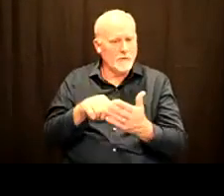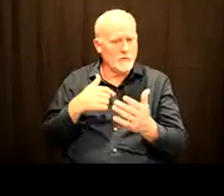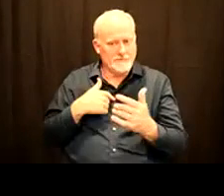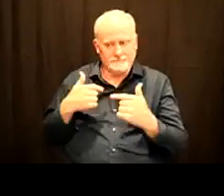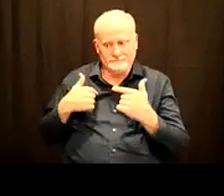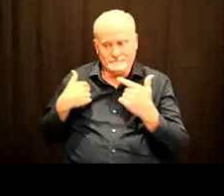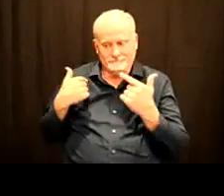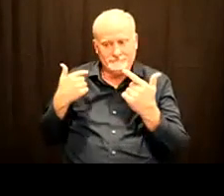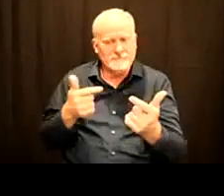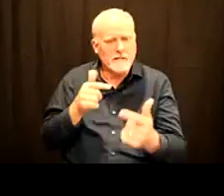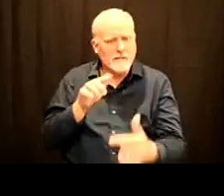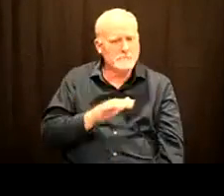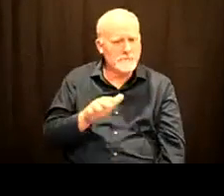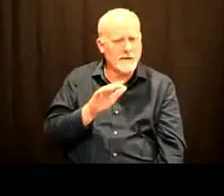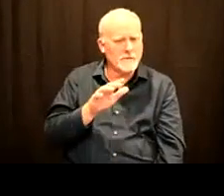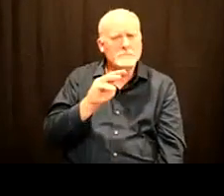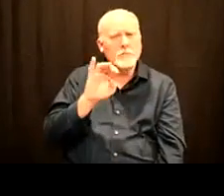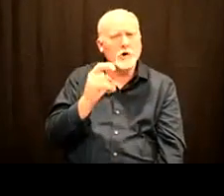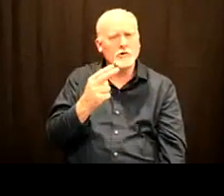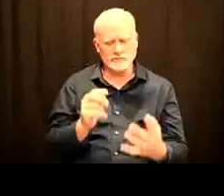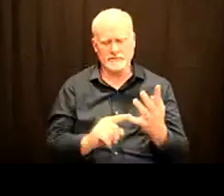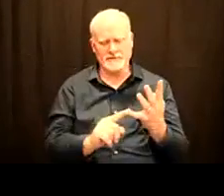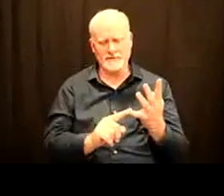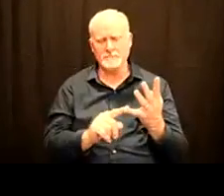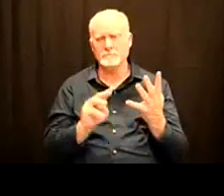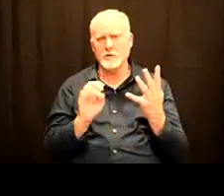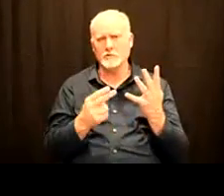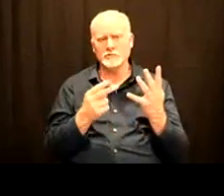by roughly the end of march we should start seeing case numbers go down to a point